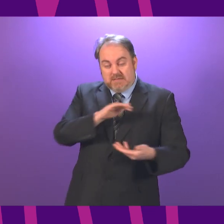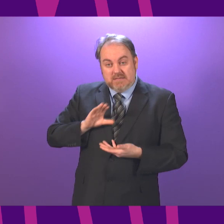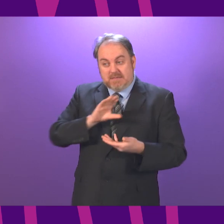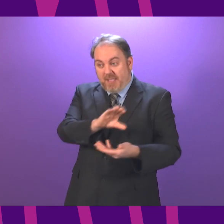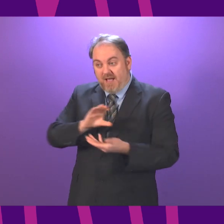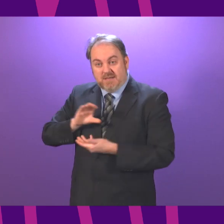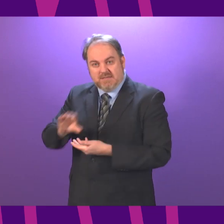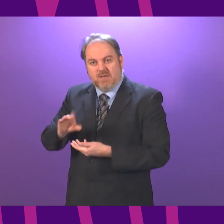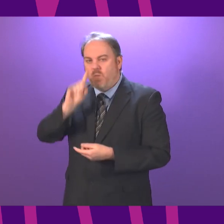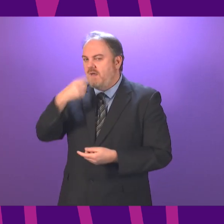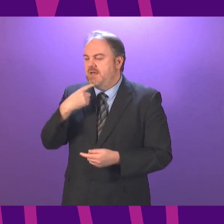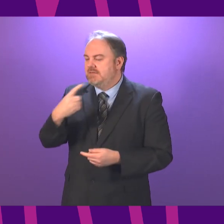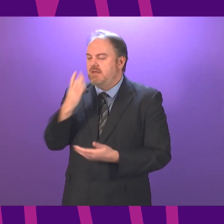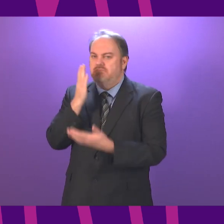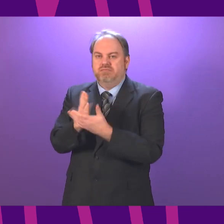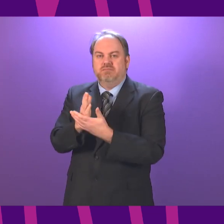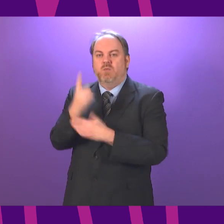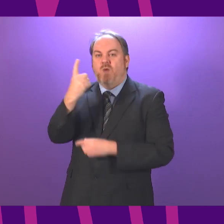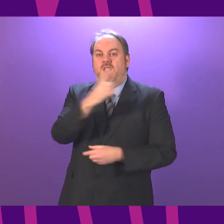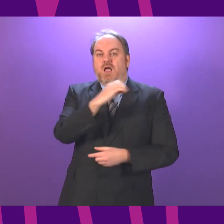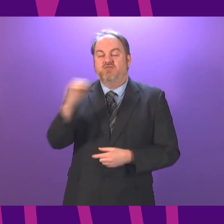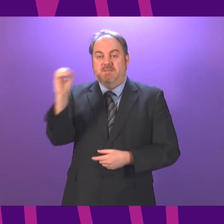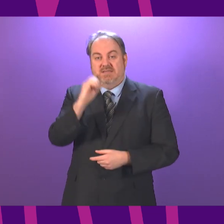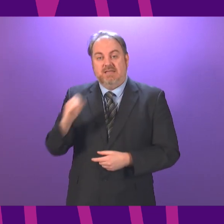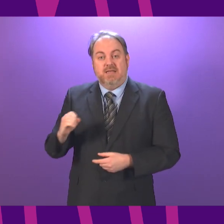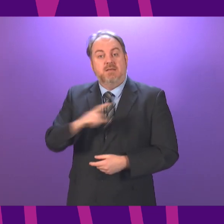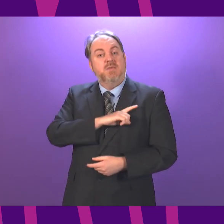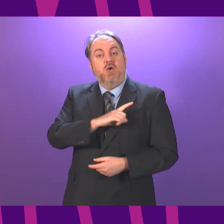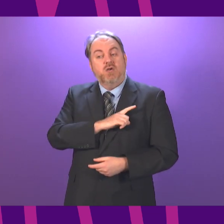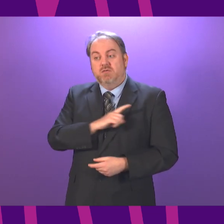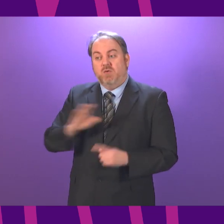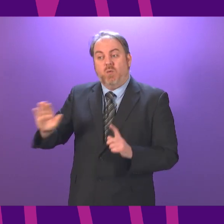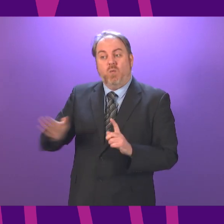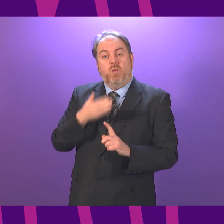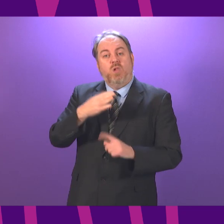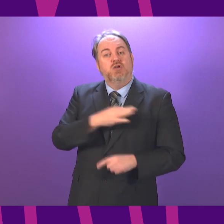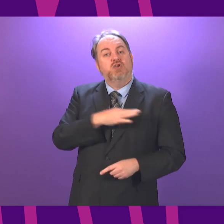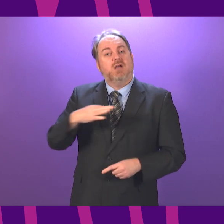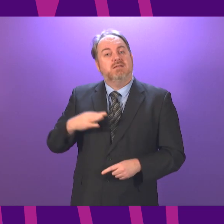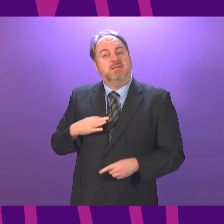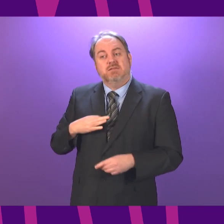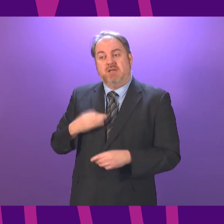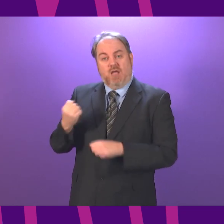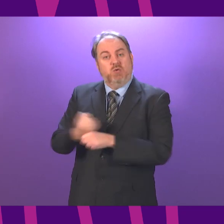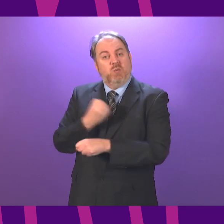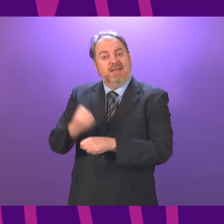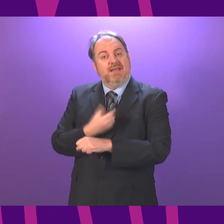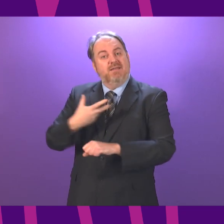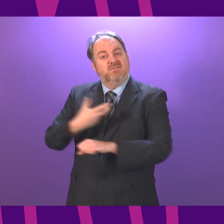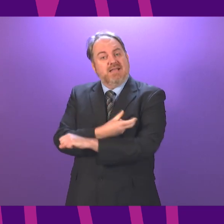will never be 100 per cent, because not every GP practice is participating in vaccination.